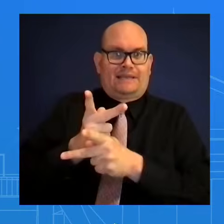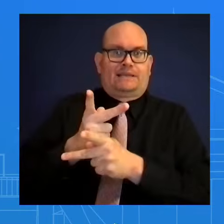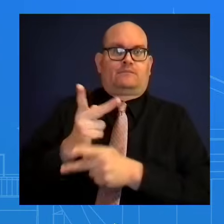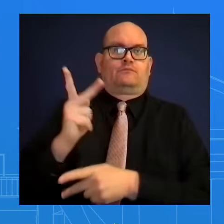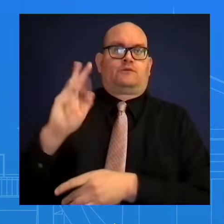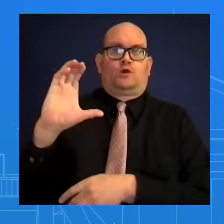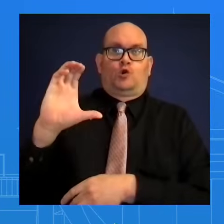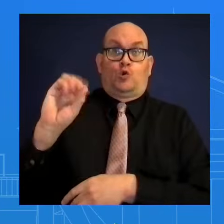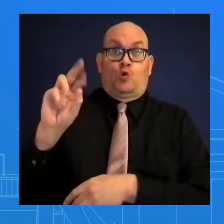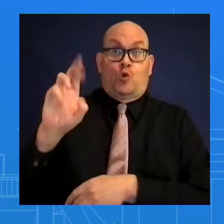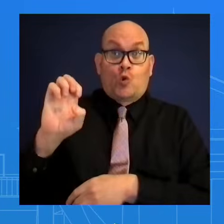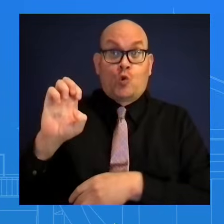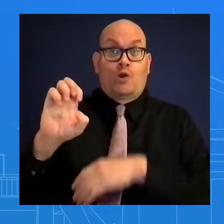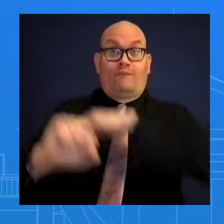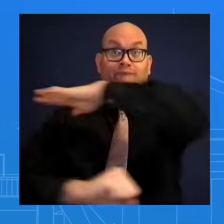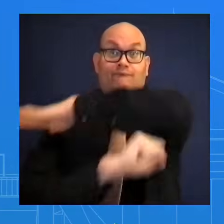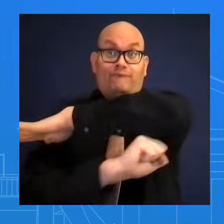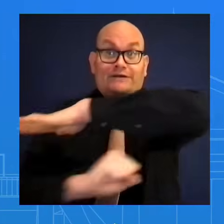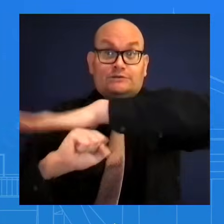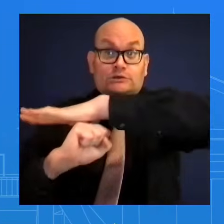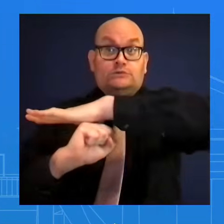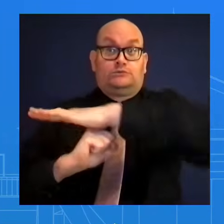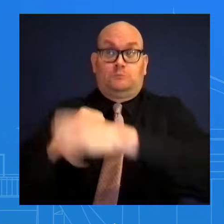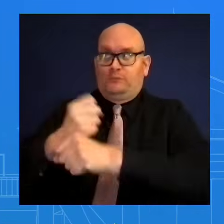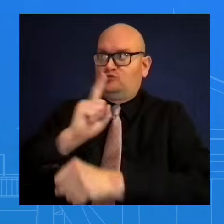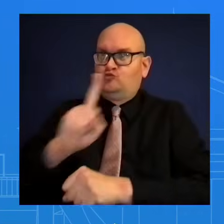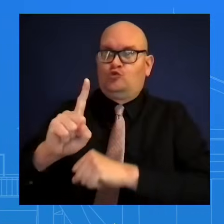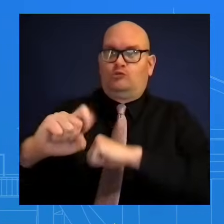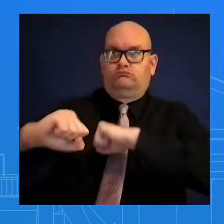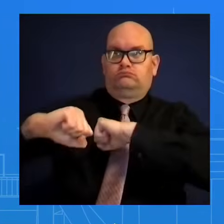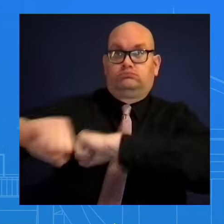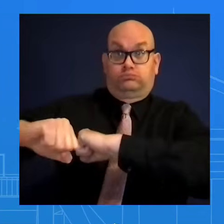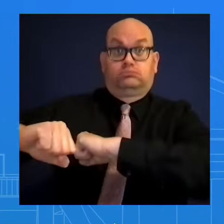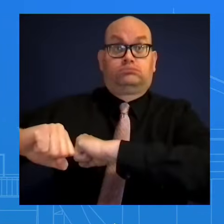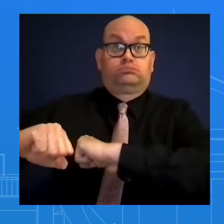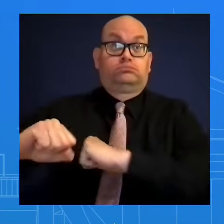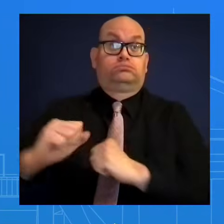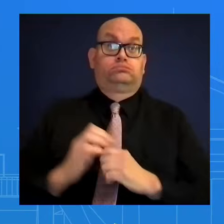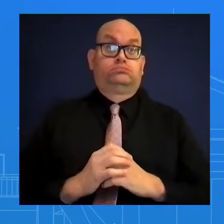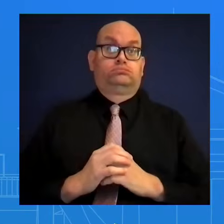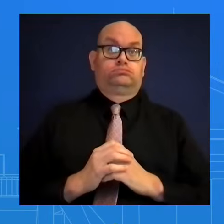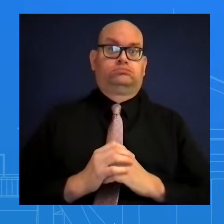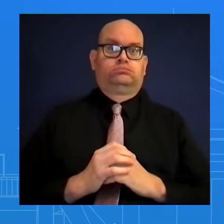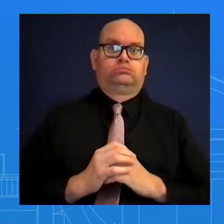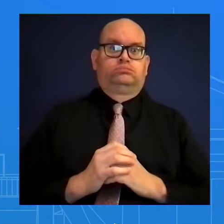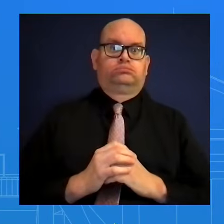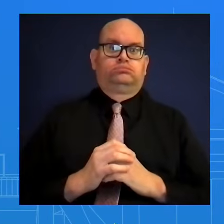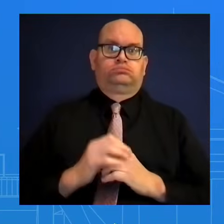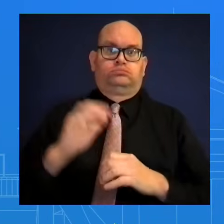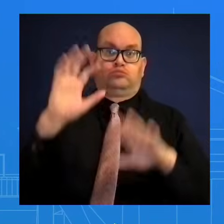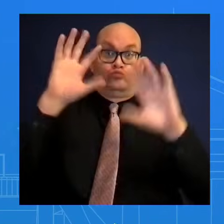And that is the promise that this President made, and that's what we're hoping will move forward as we look at the House and we look at the Senate.